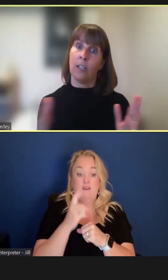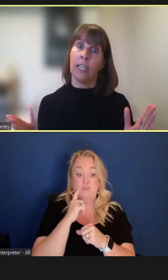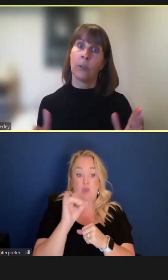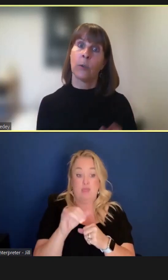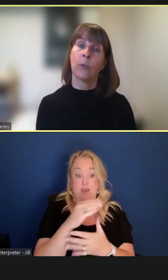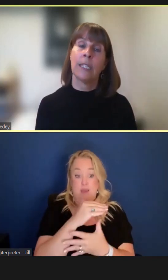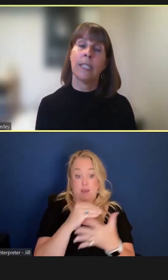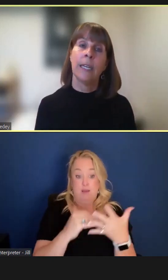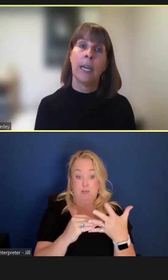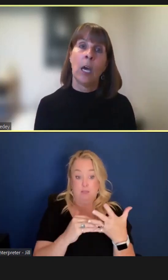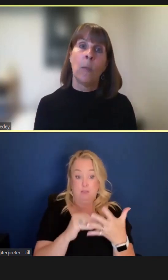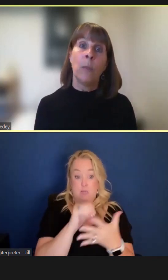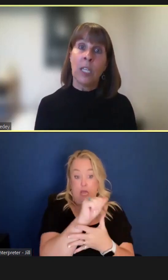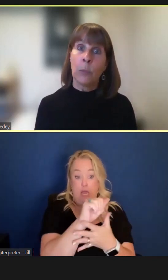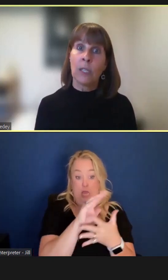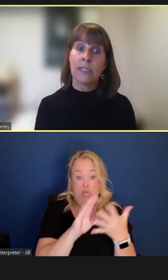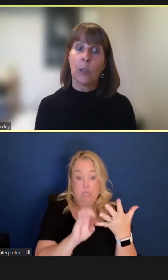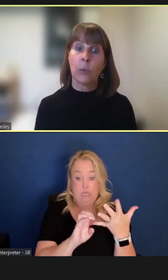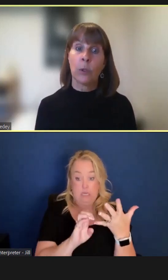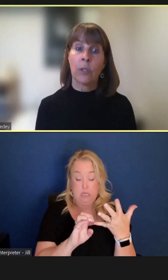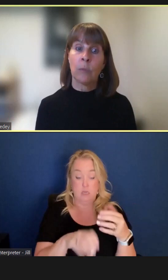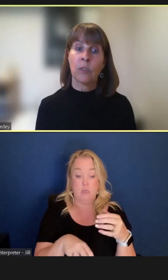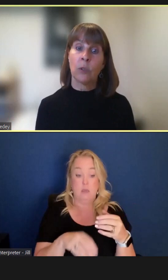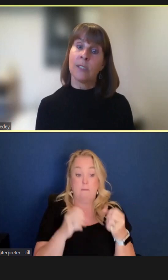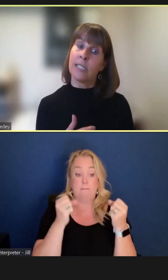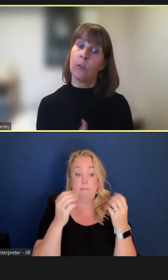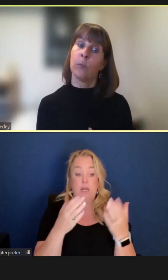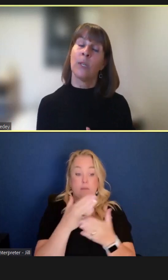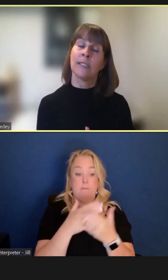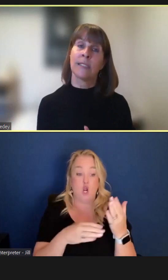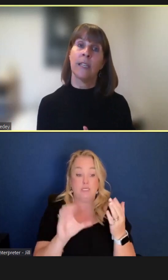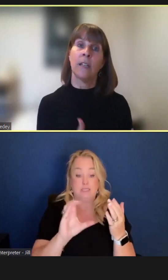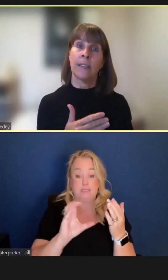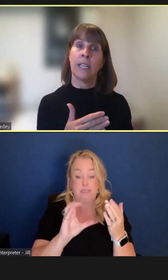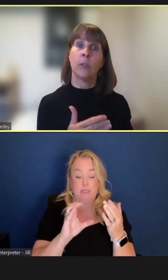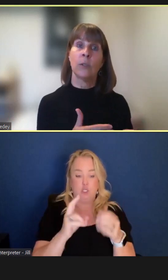through e many part C programs use a seven-point scale and they use that's